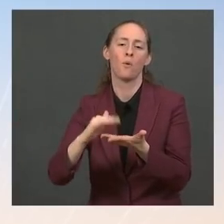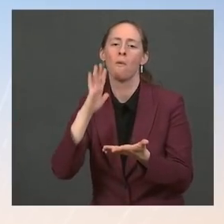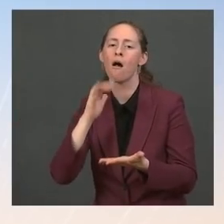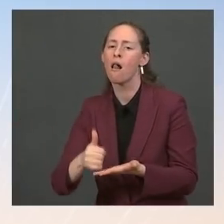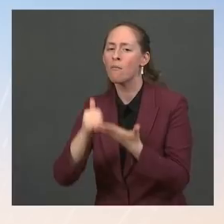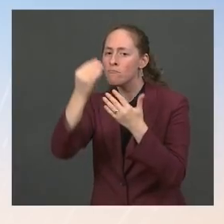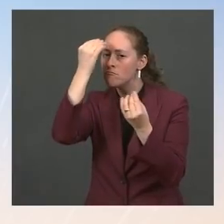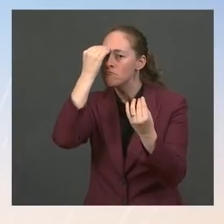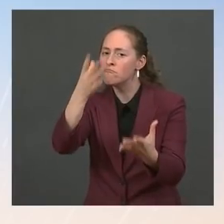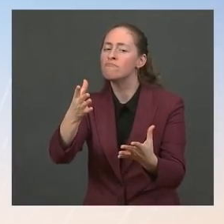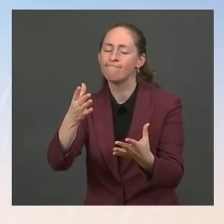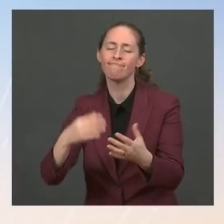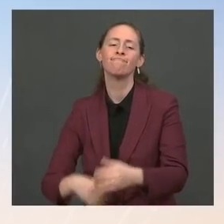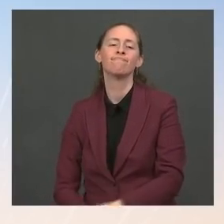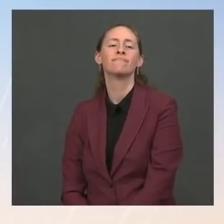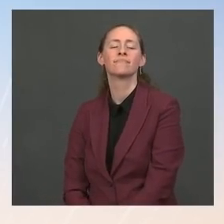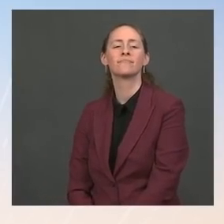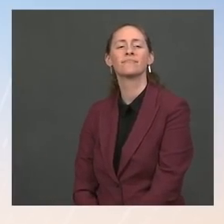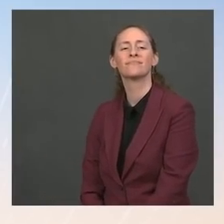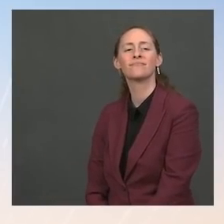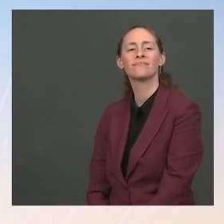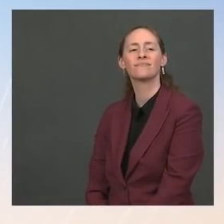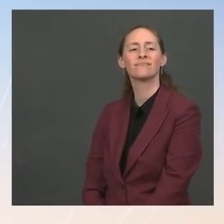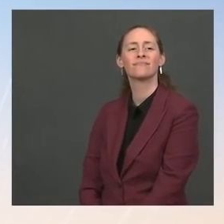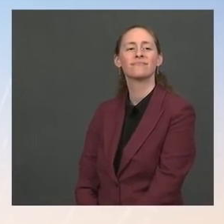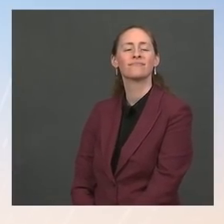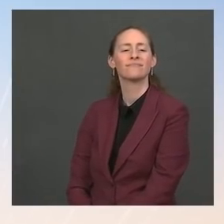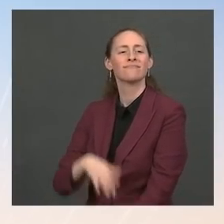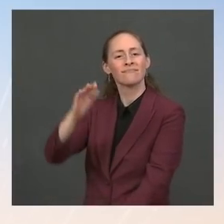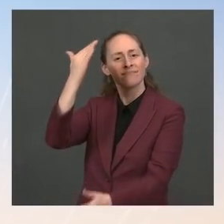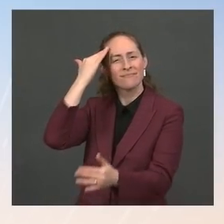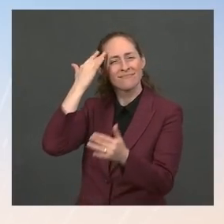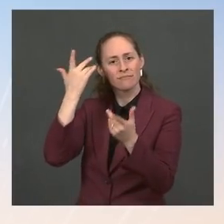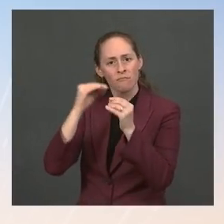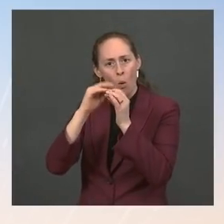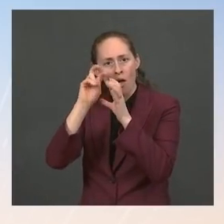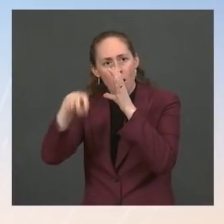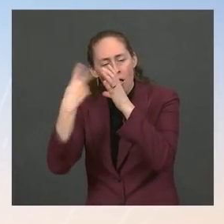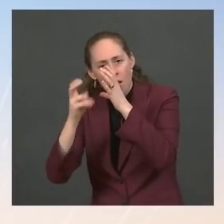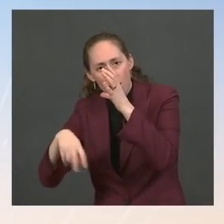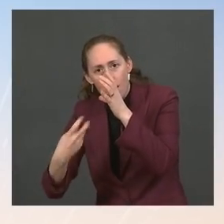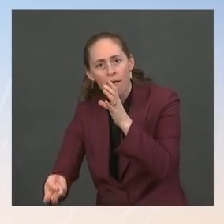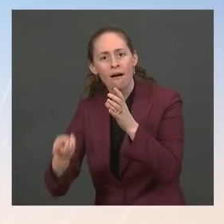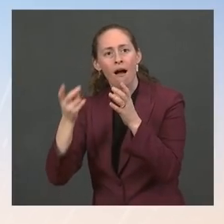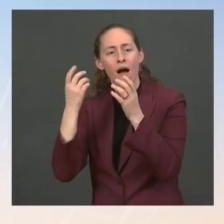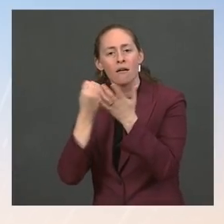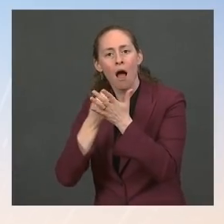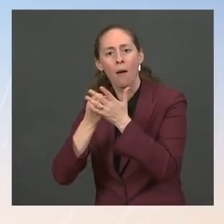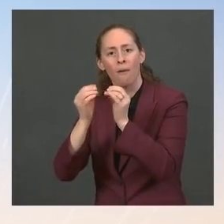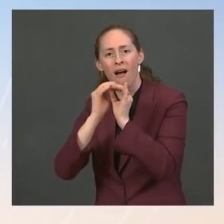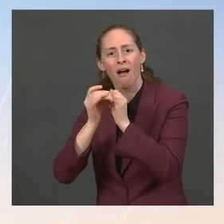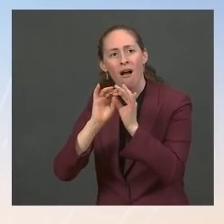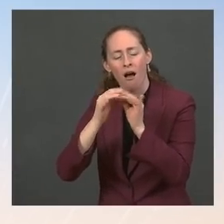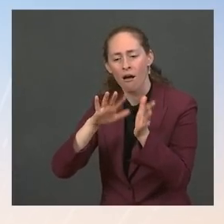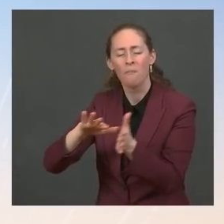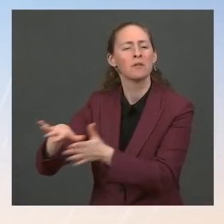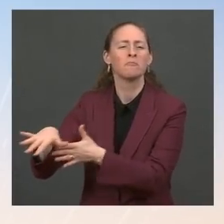which I realize is what you're asking me, and talk about the real impacts on people's lives, we're really talking about costs to people. Right?